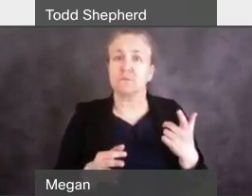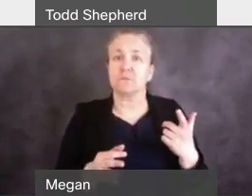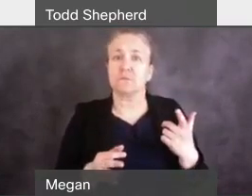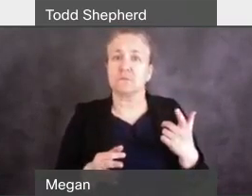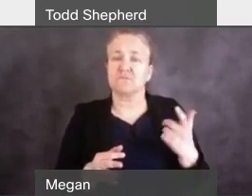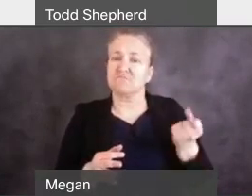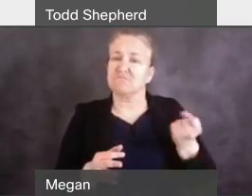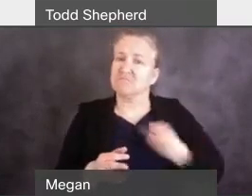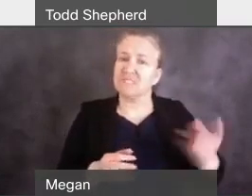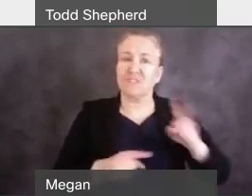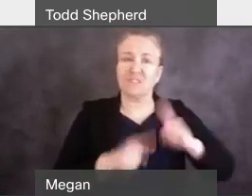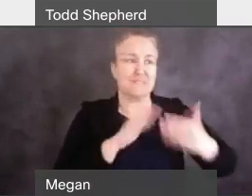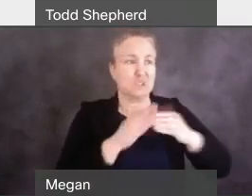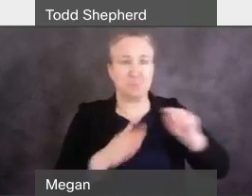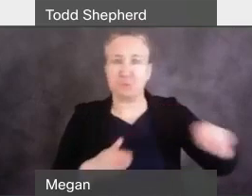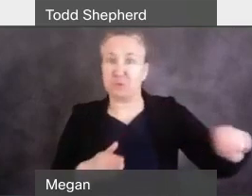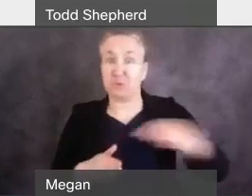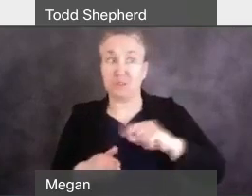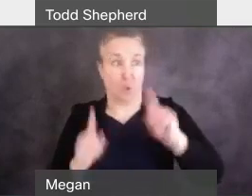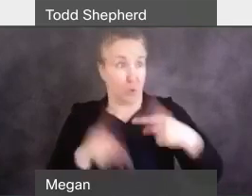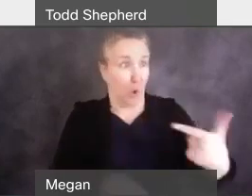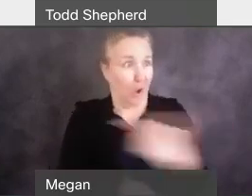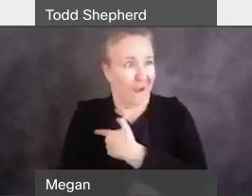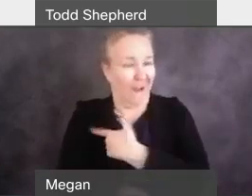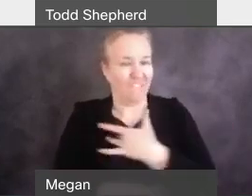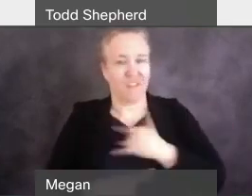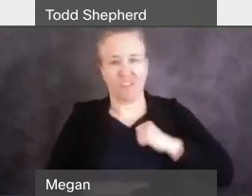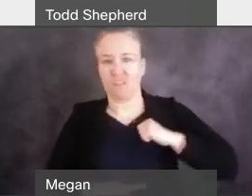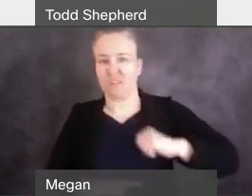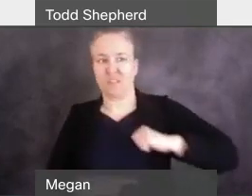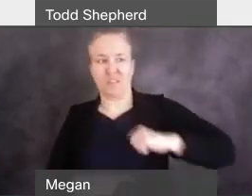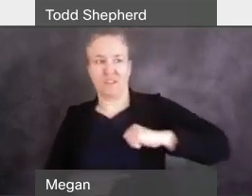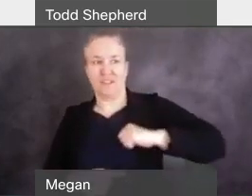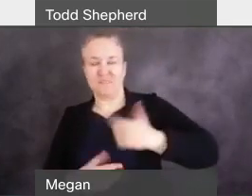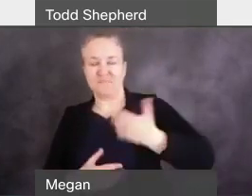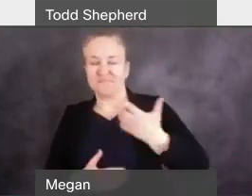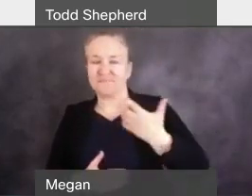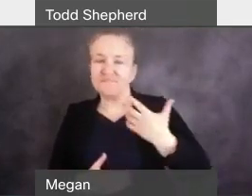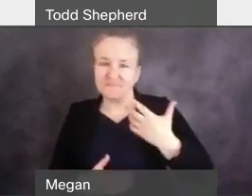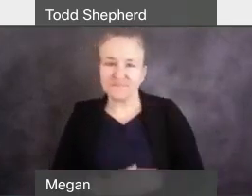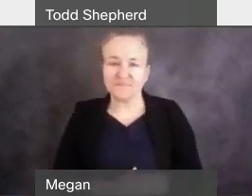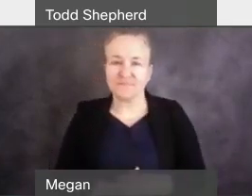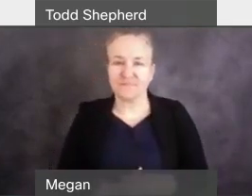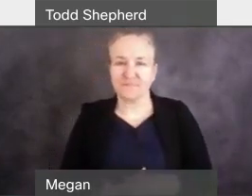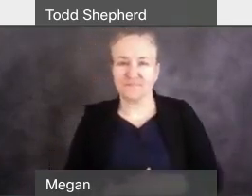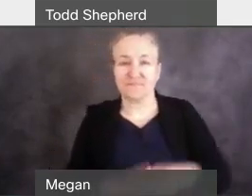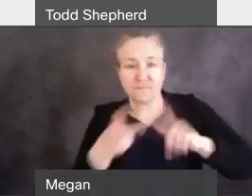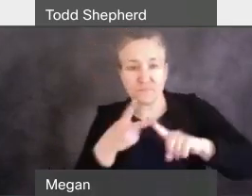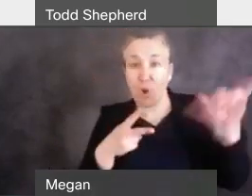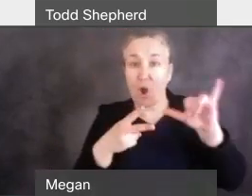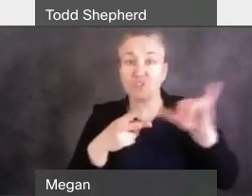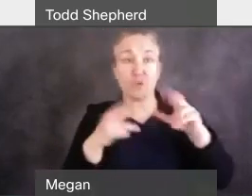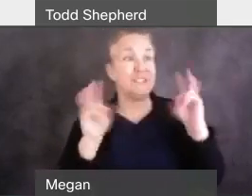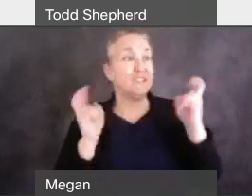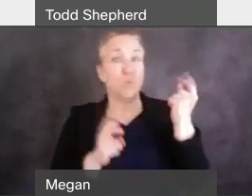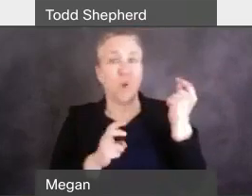different communities. There are to some extent accessibility issues in terms of people having